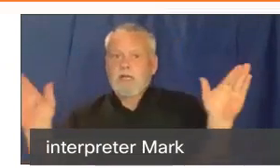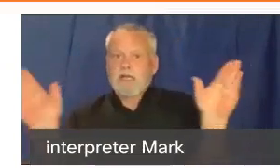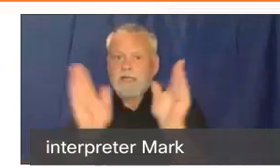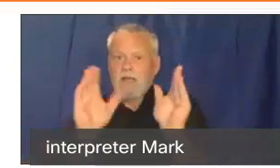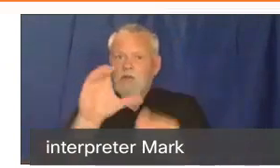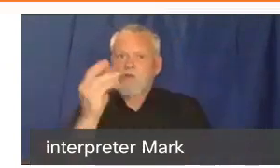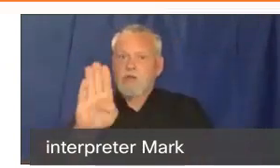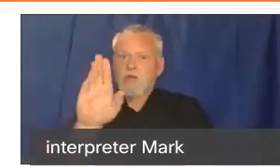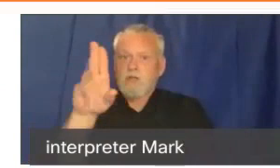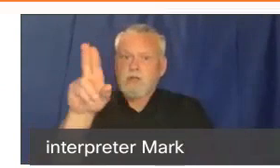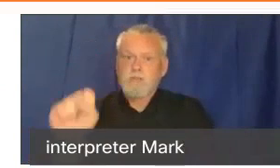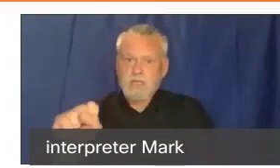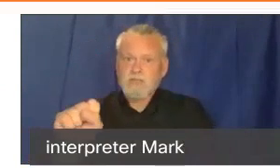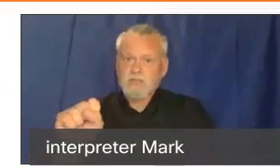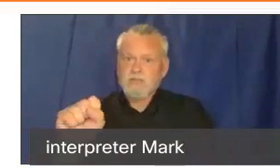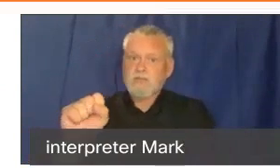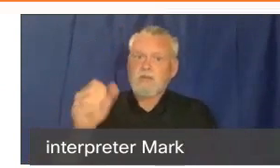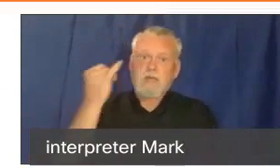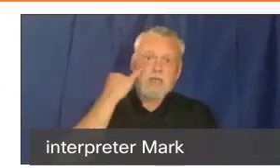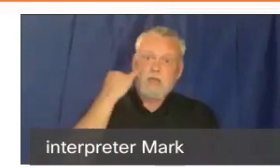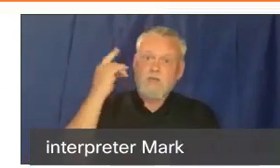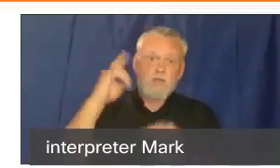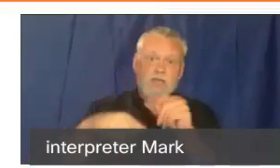Um, if we cannot close them.